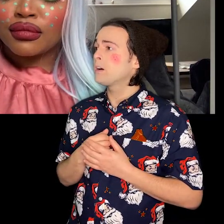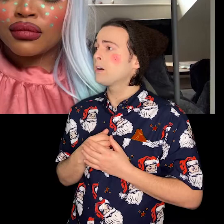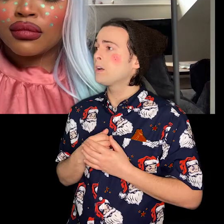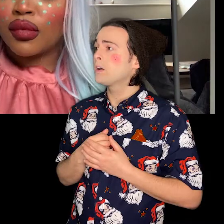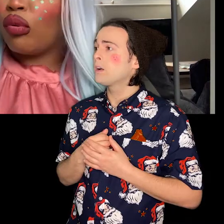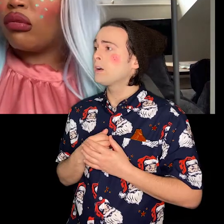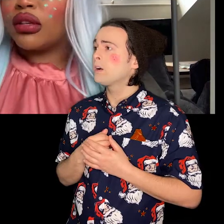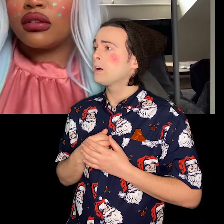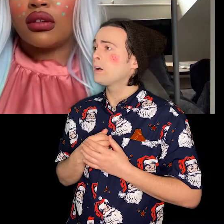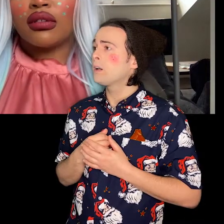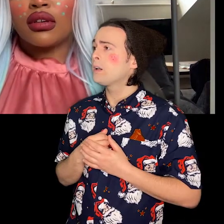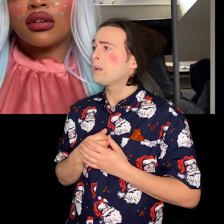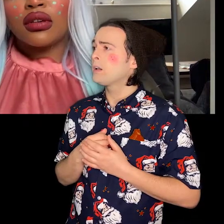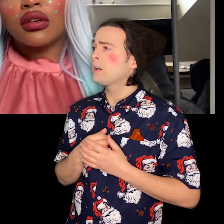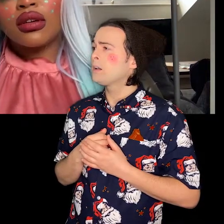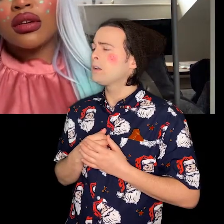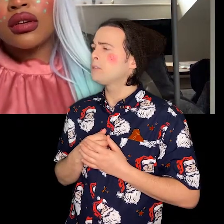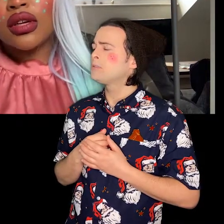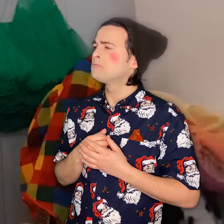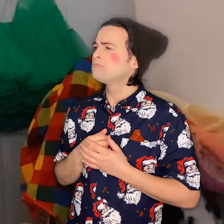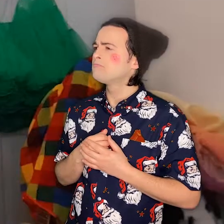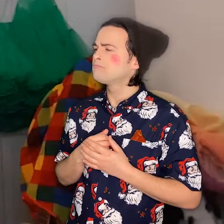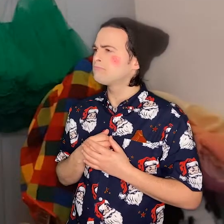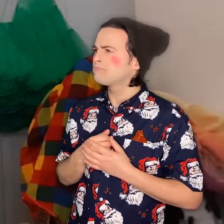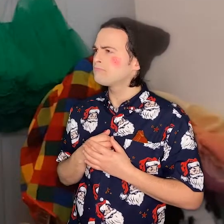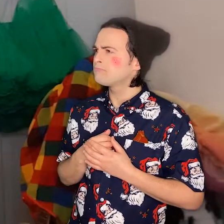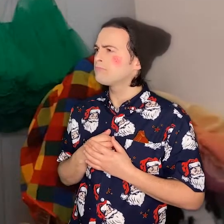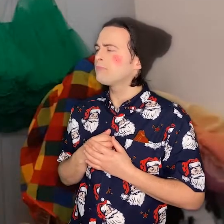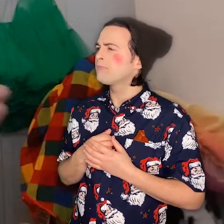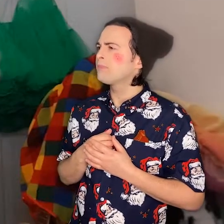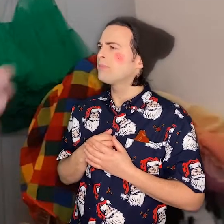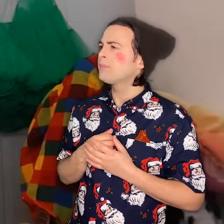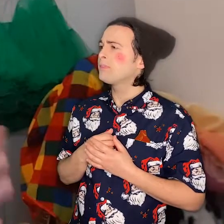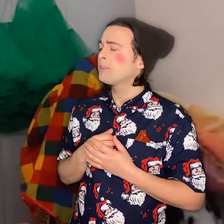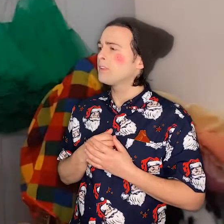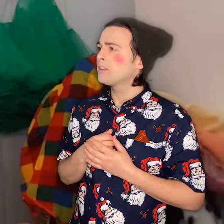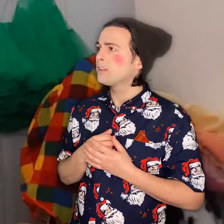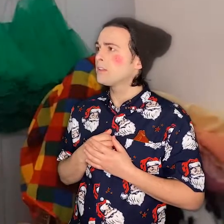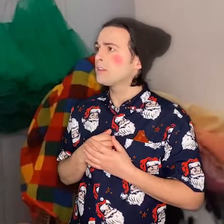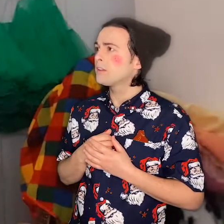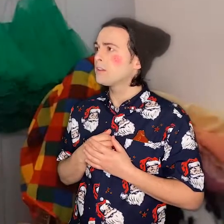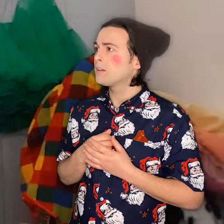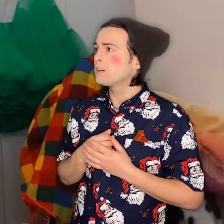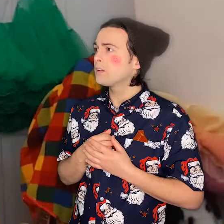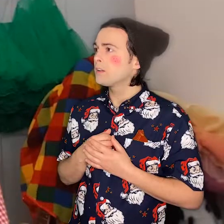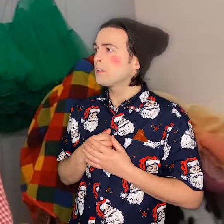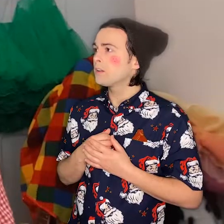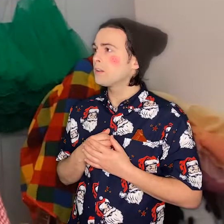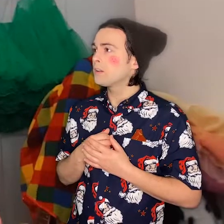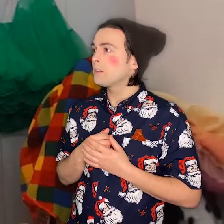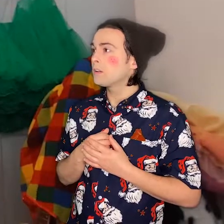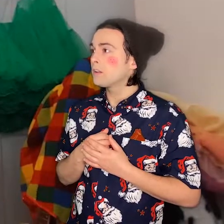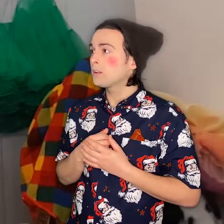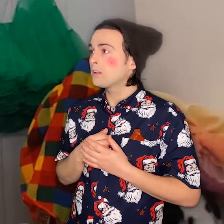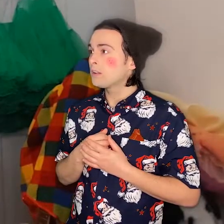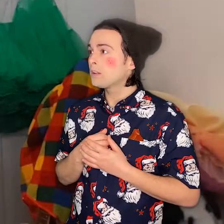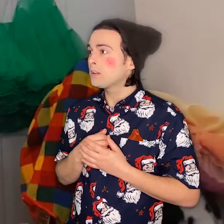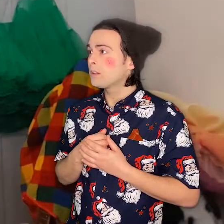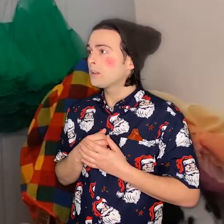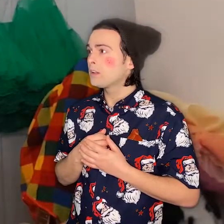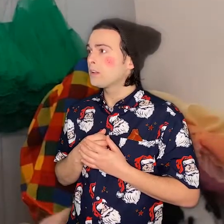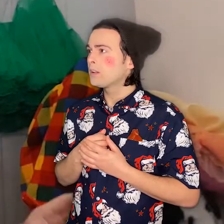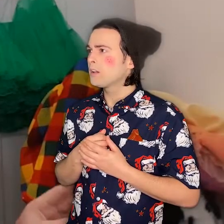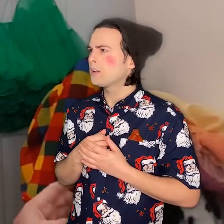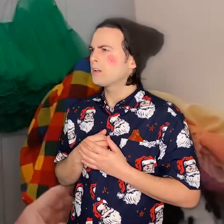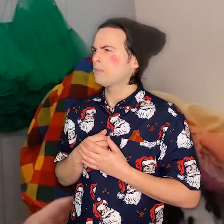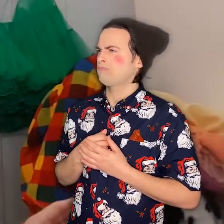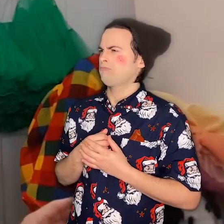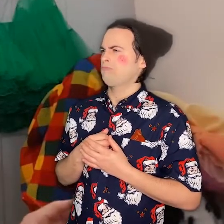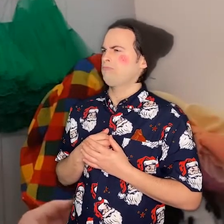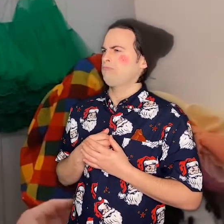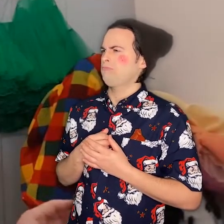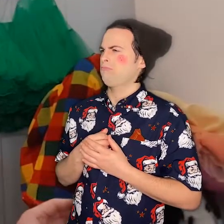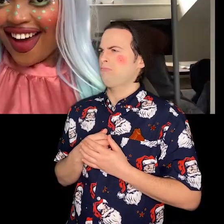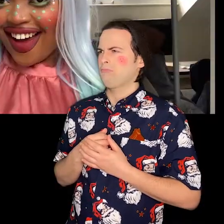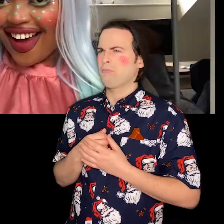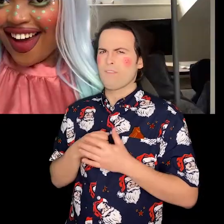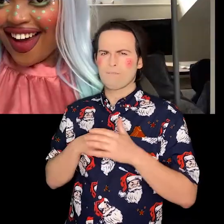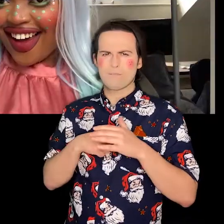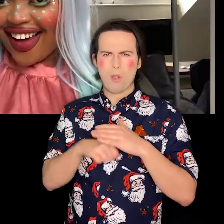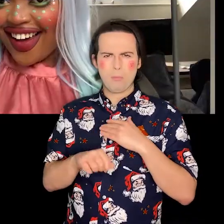Back then, I had a torrid love affair wae one Alex Ferguson, Oh aye I was proud very proud.